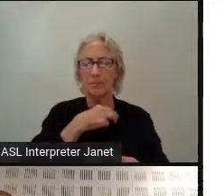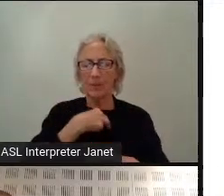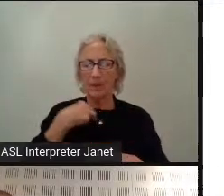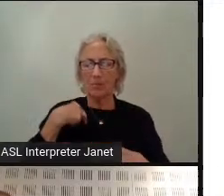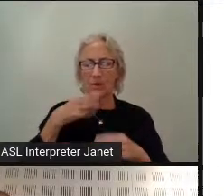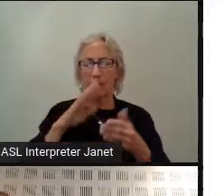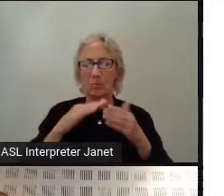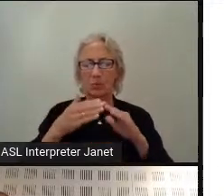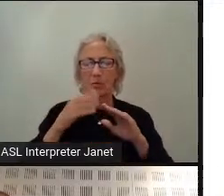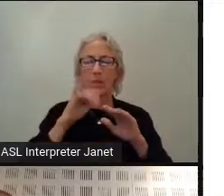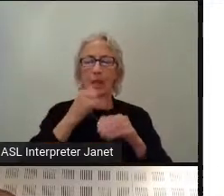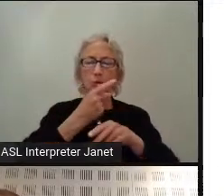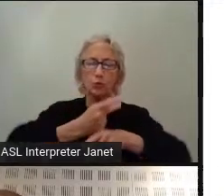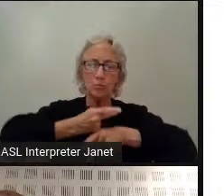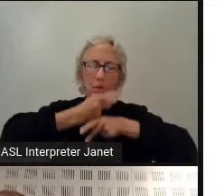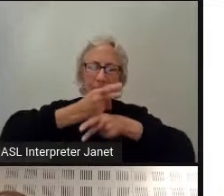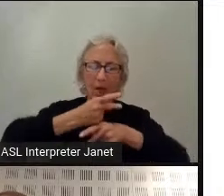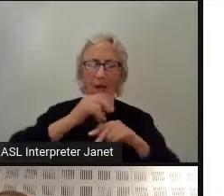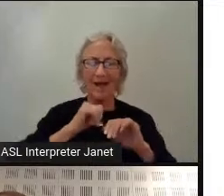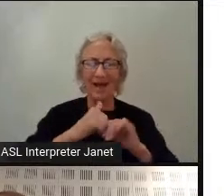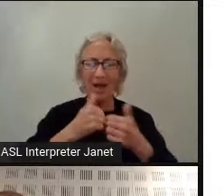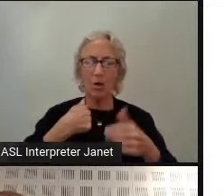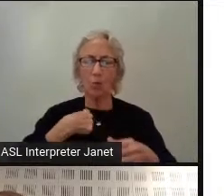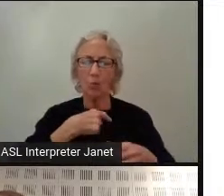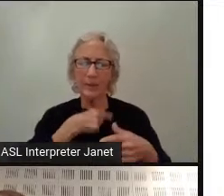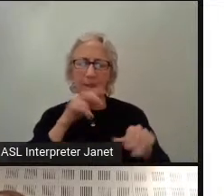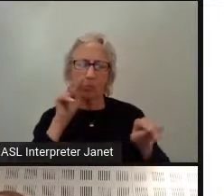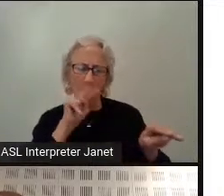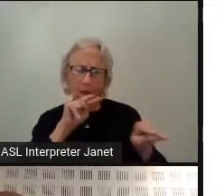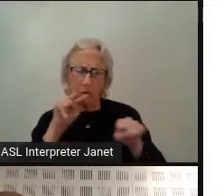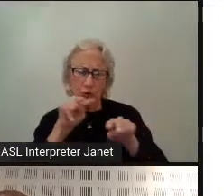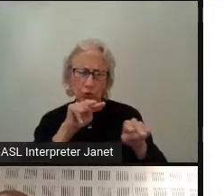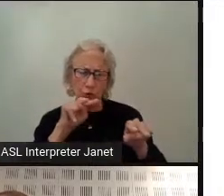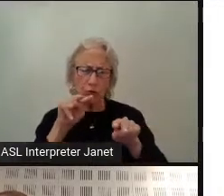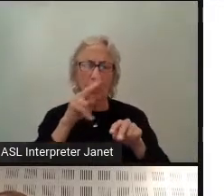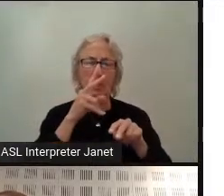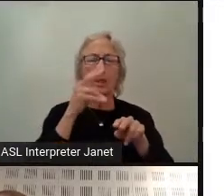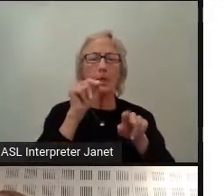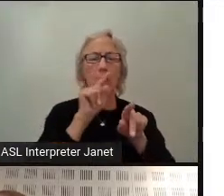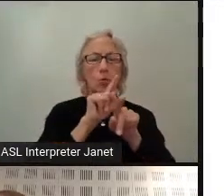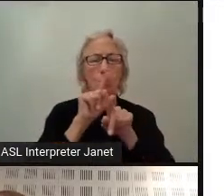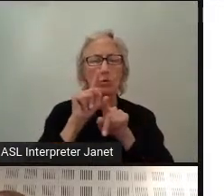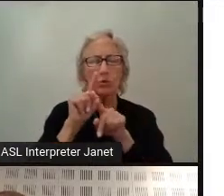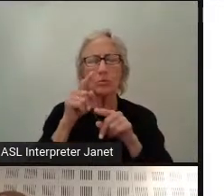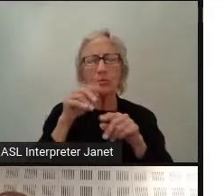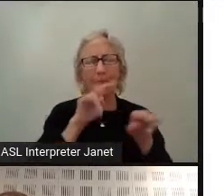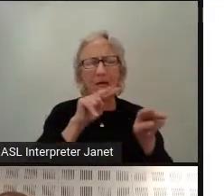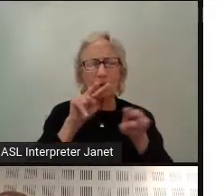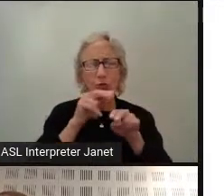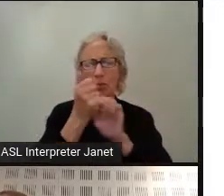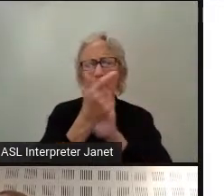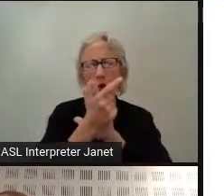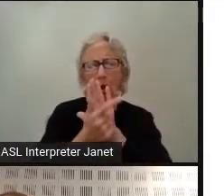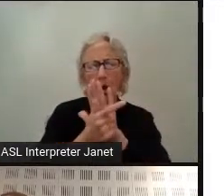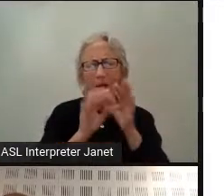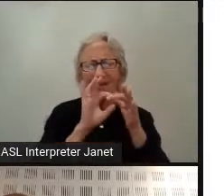They are an advisory board for web accessibility. I'm a member of the committee that supervises